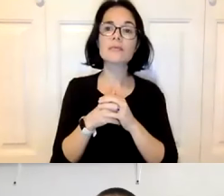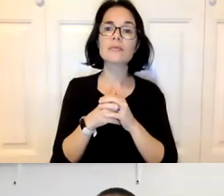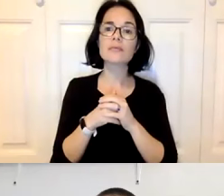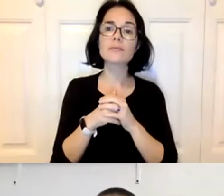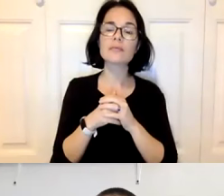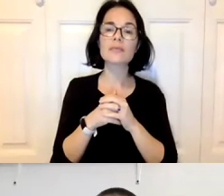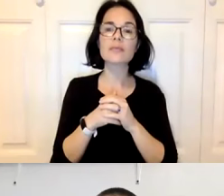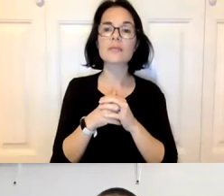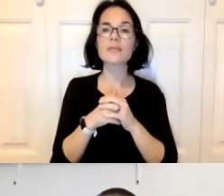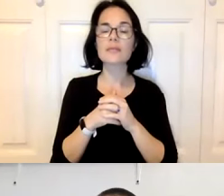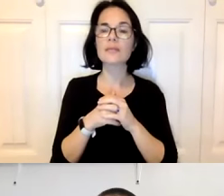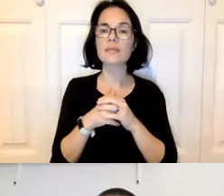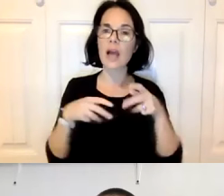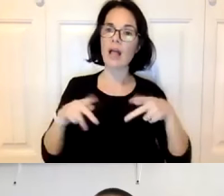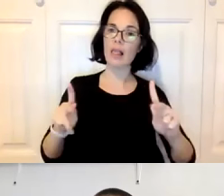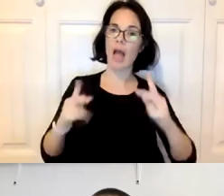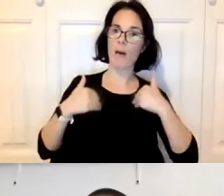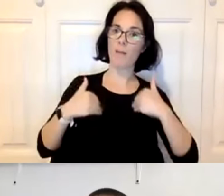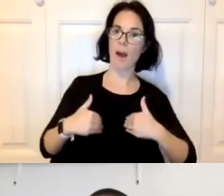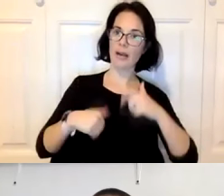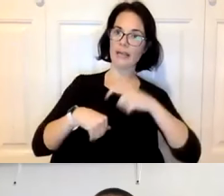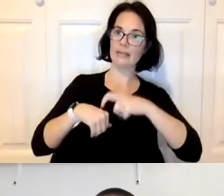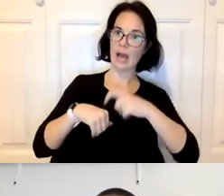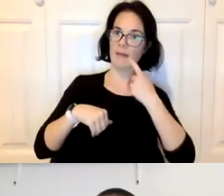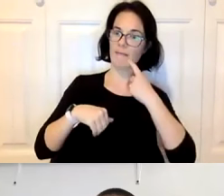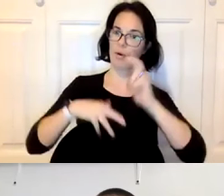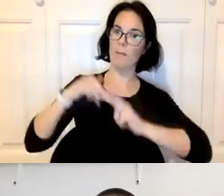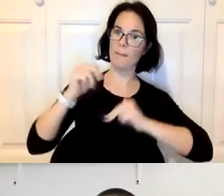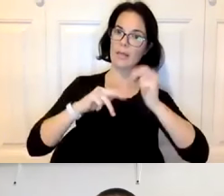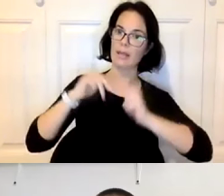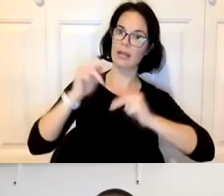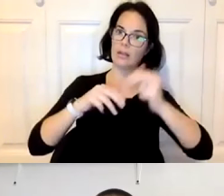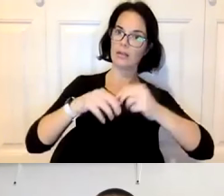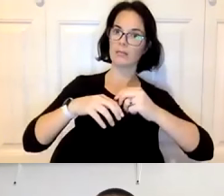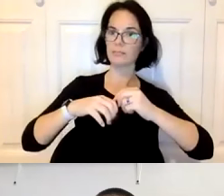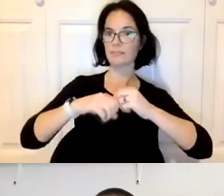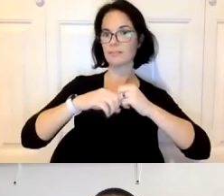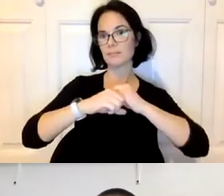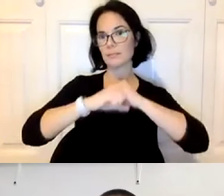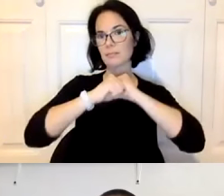build up immunity. It's not like you get the shot and you are suddenly good to go.